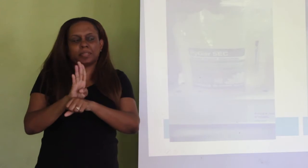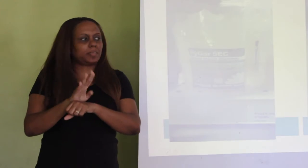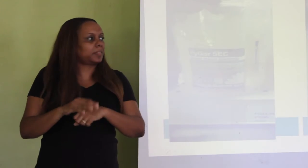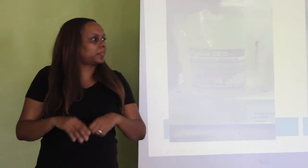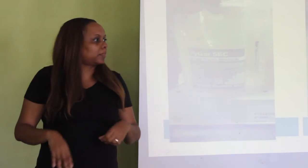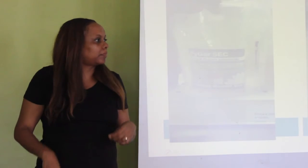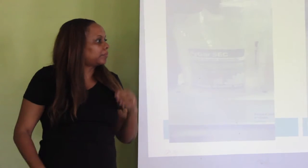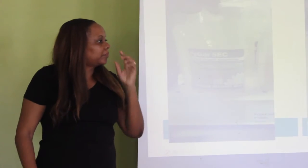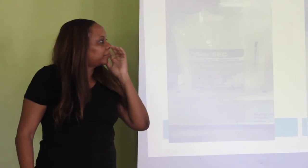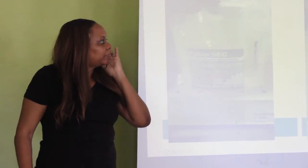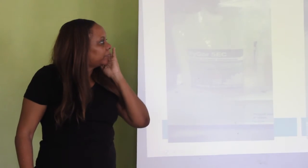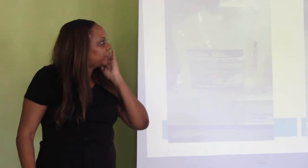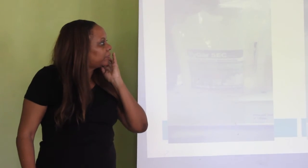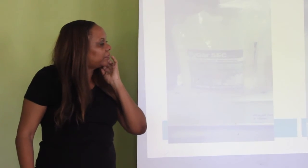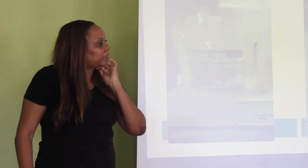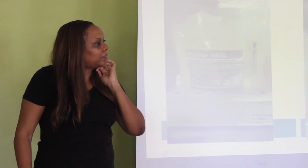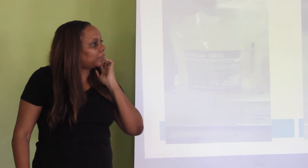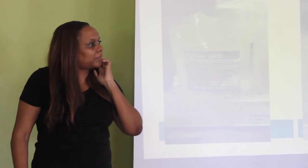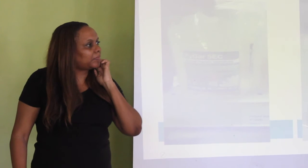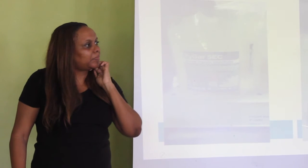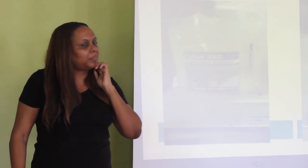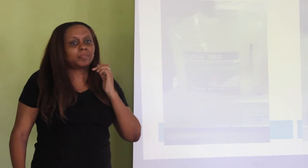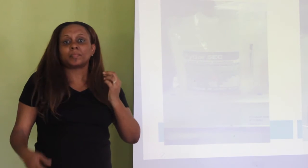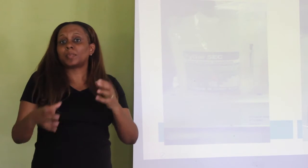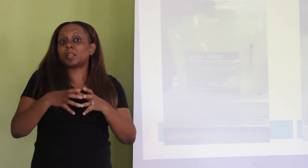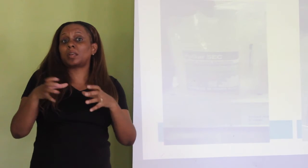recently the number of companies are bringing the natural disasters